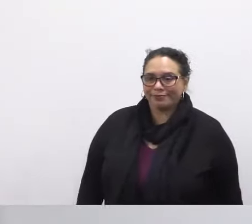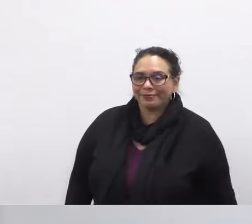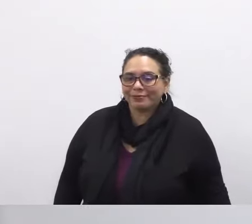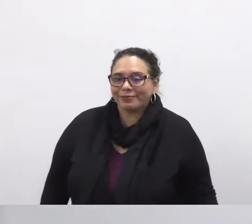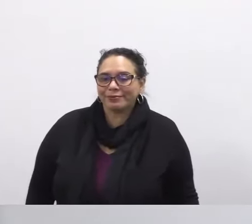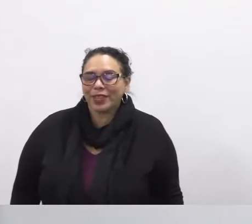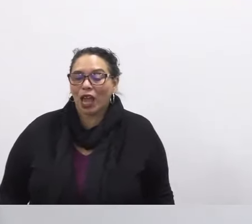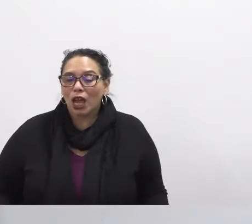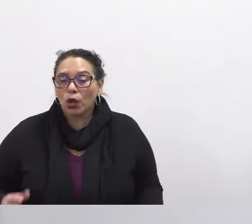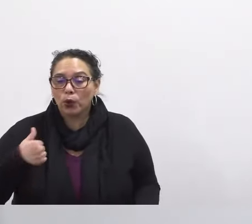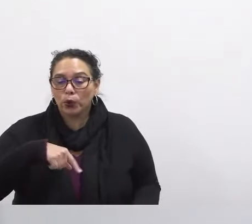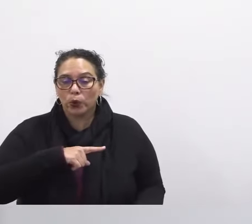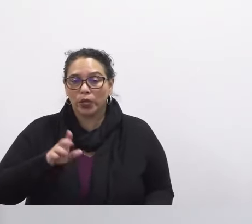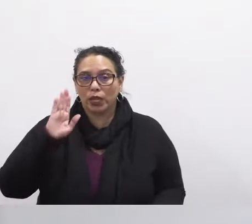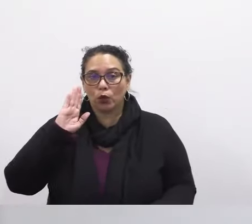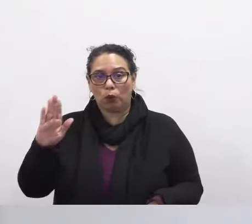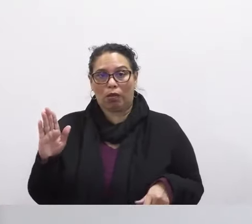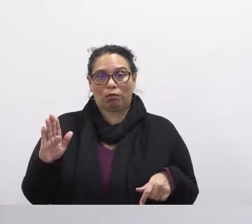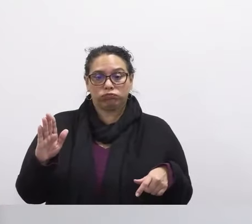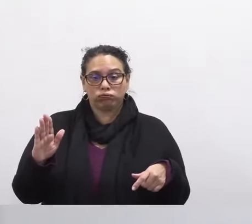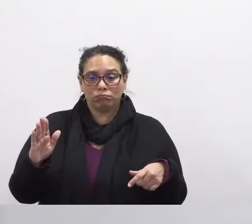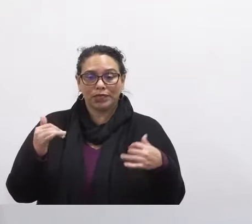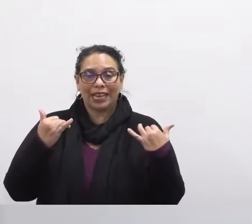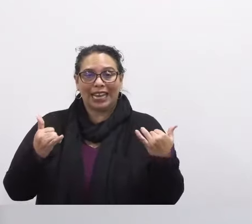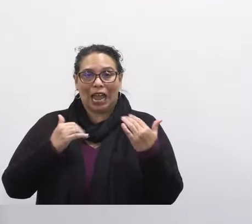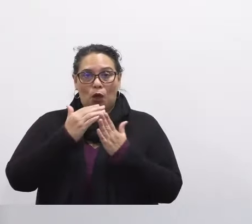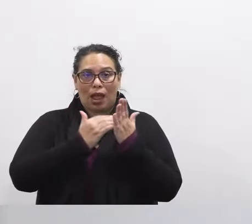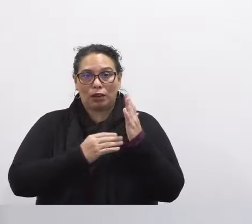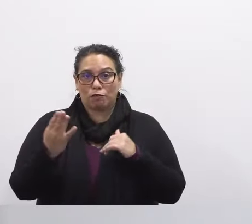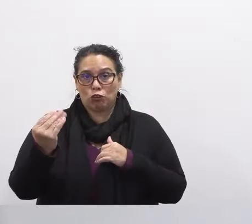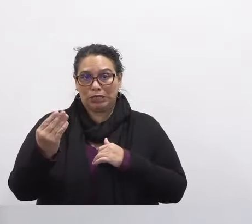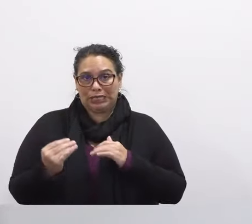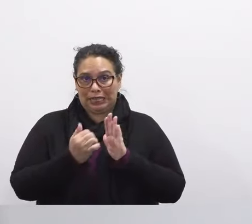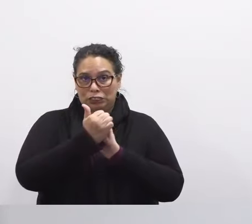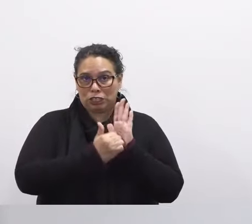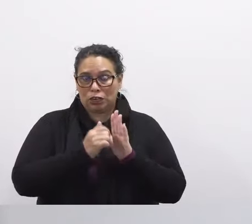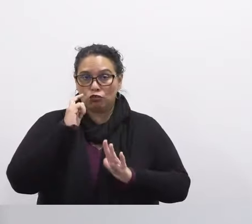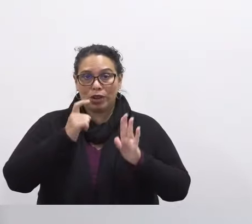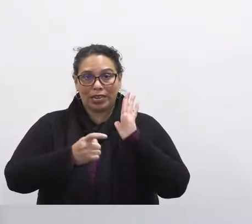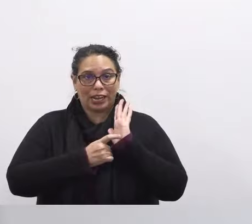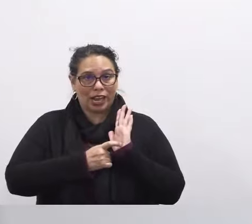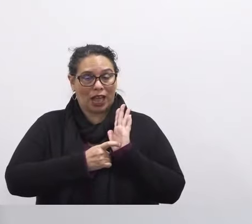So we will move on to item 14 on our agenda, recognitions and acknowledgements